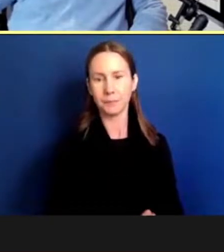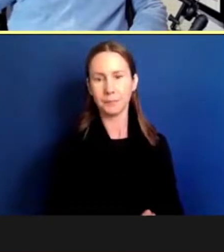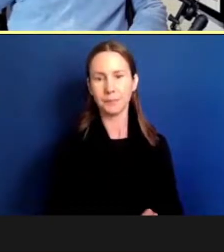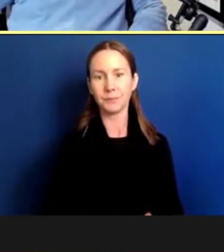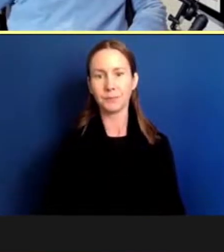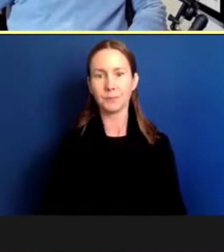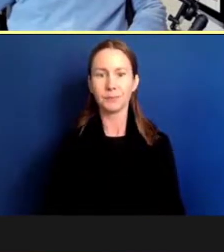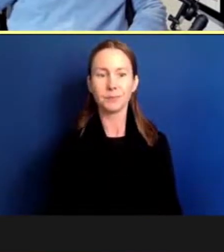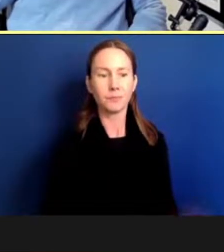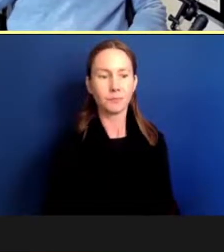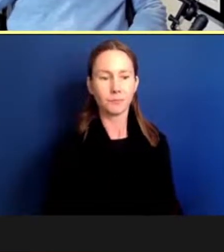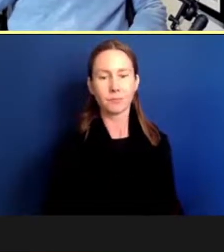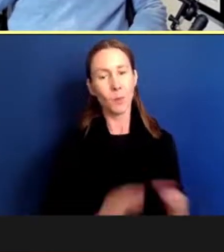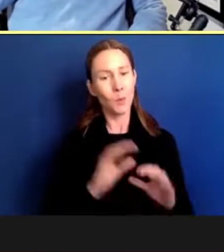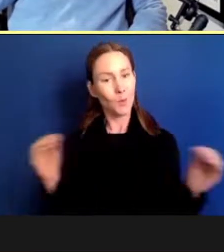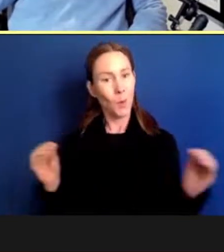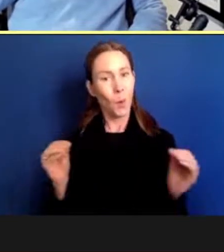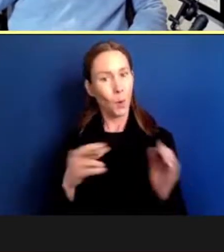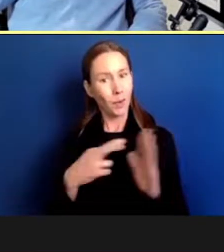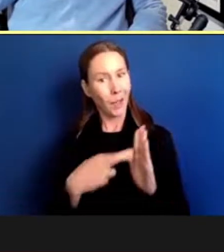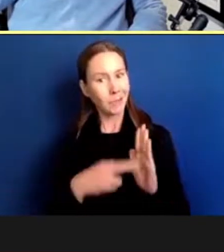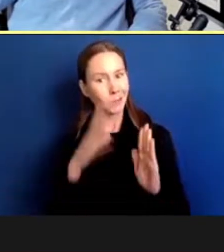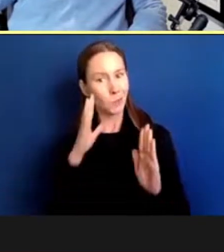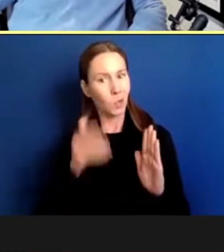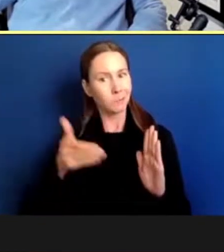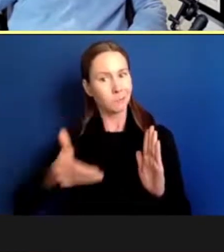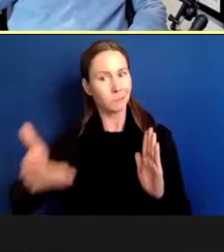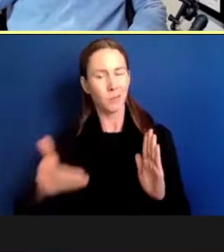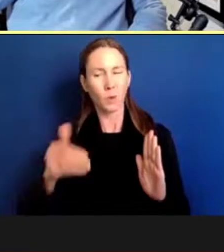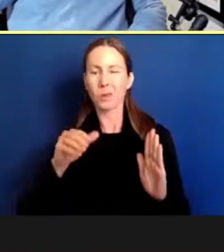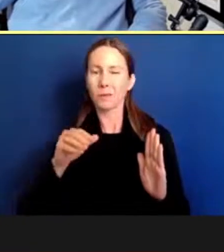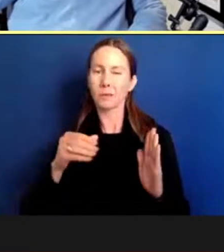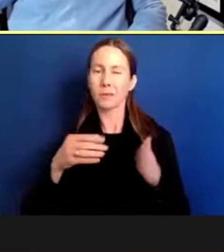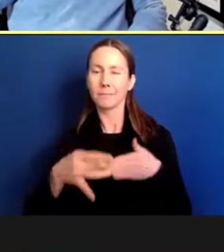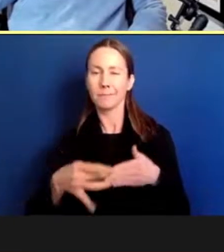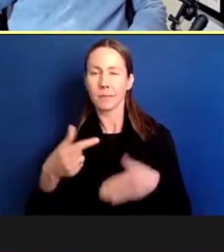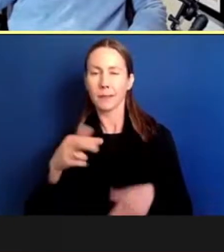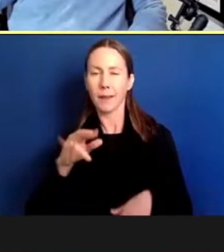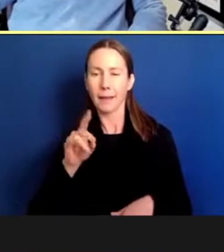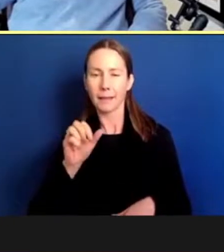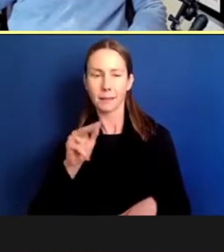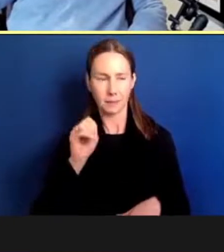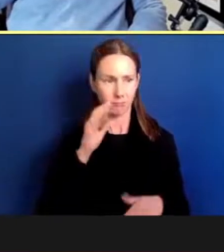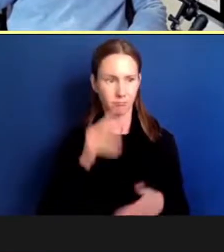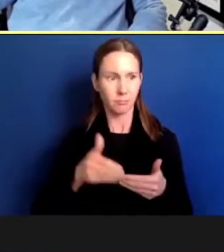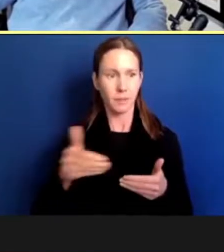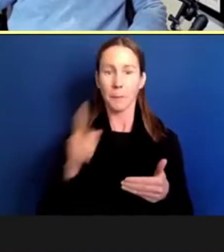forthcoming, NCD called upon state governments and health departments to determine effective